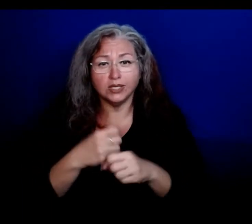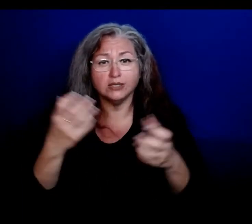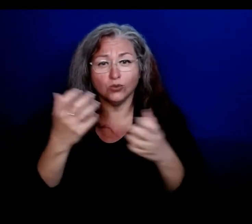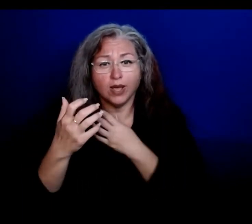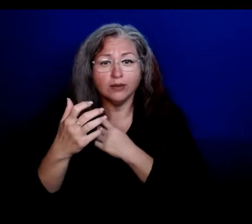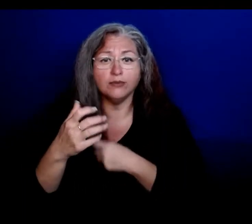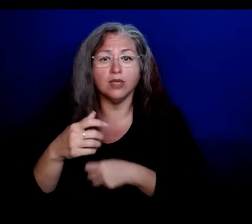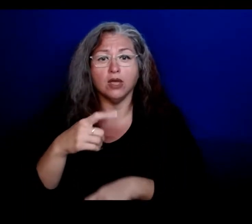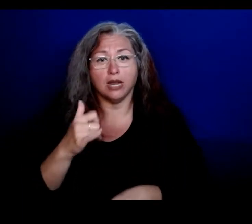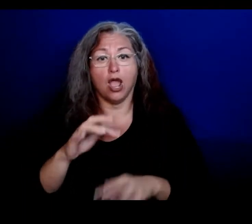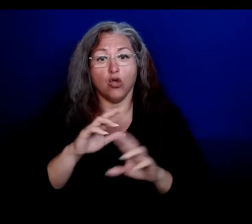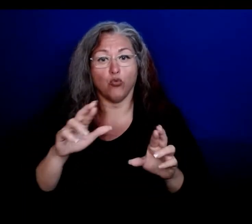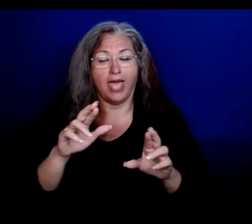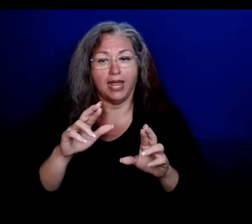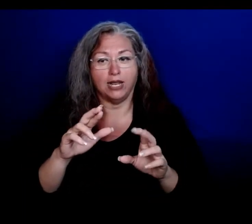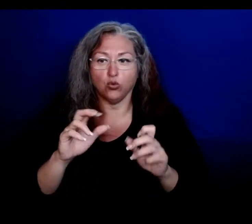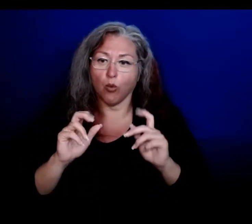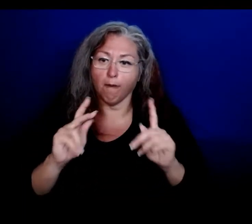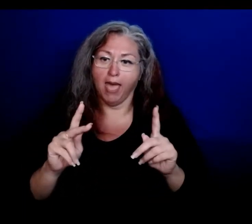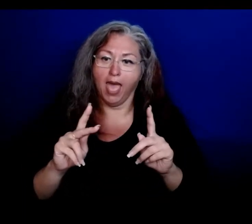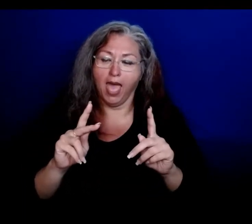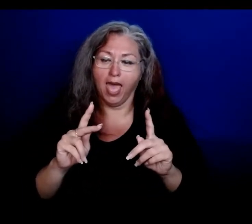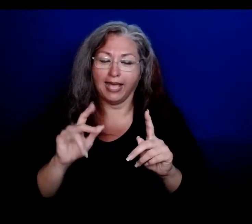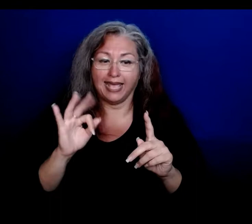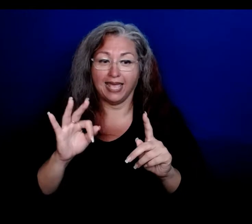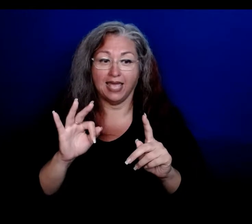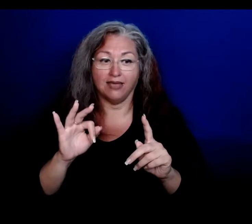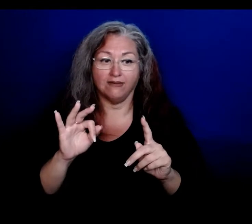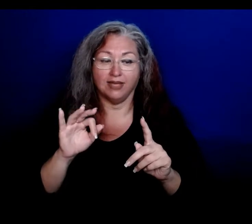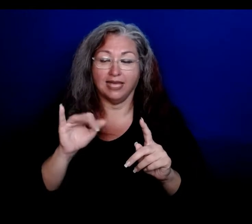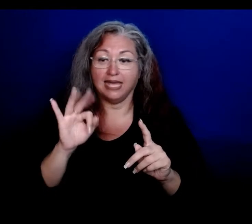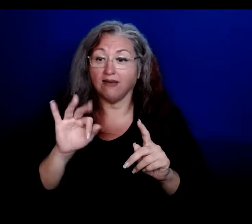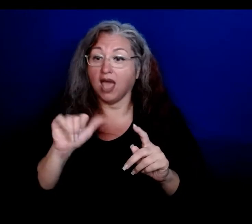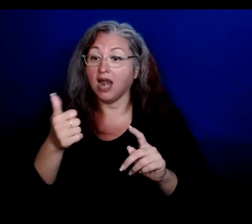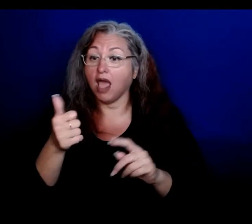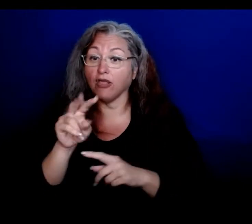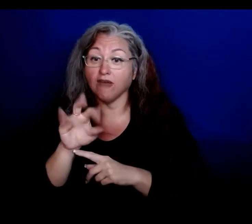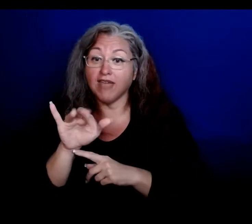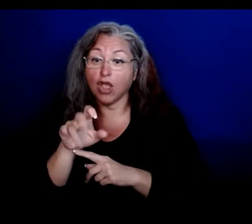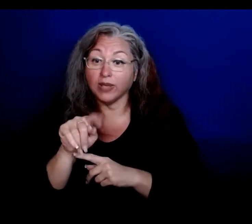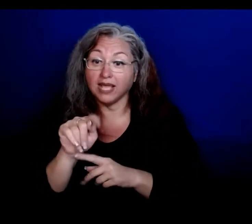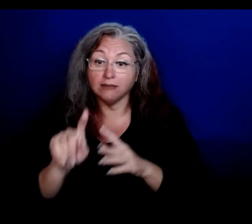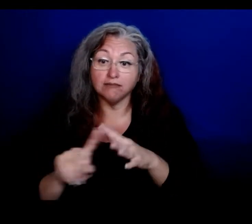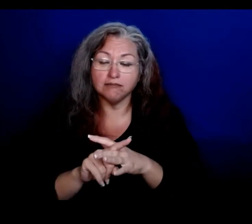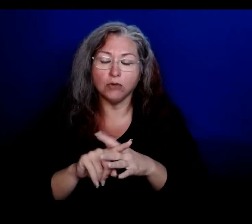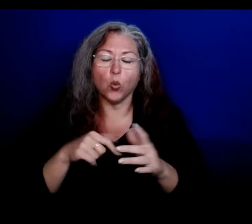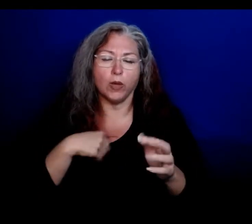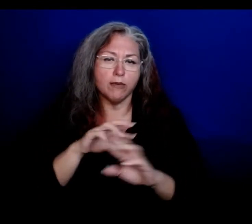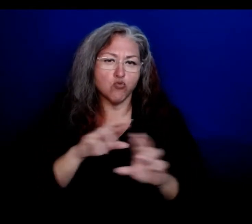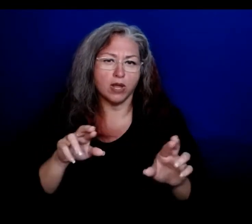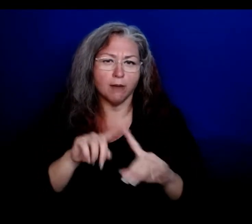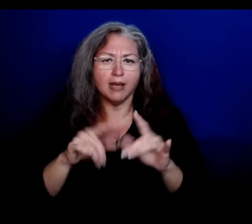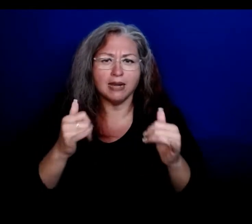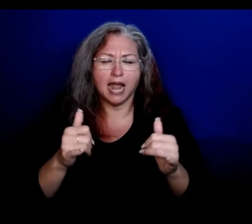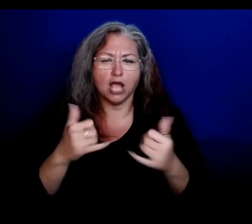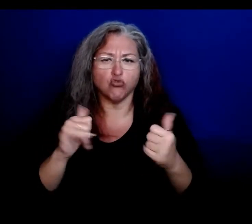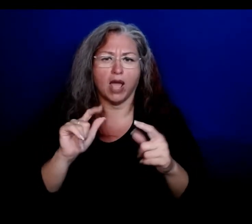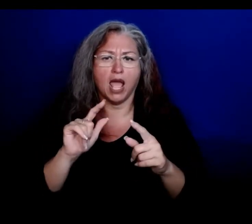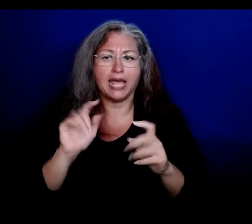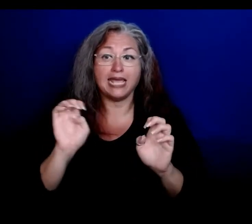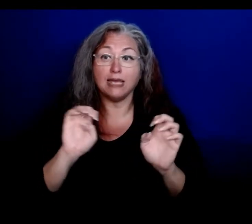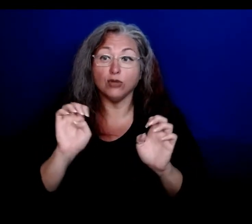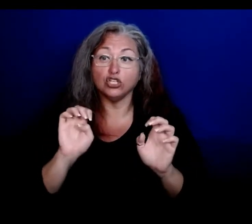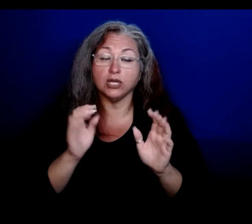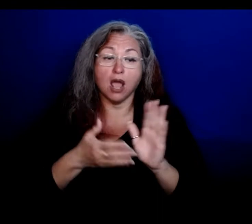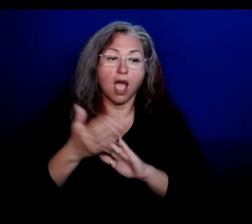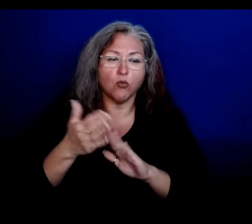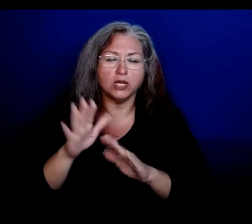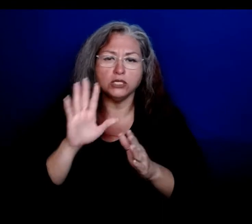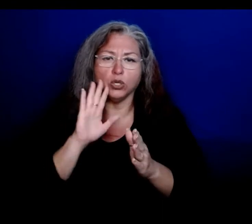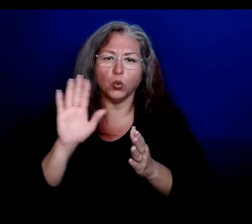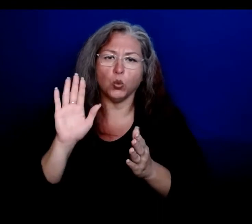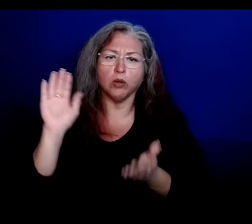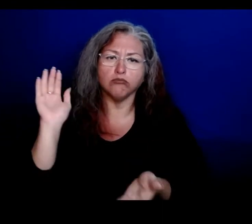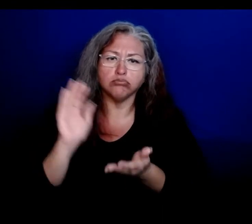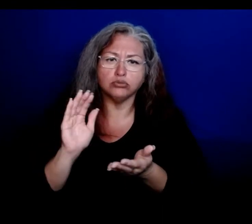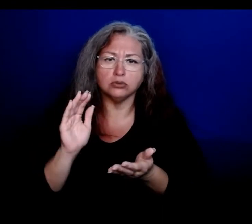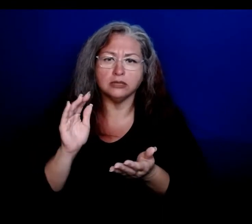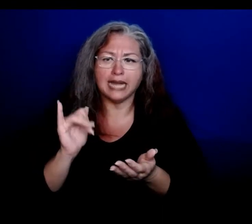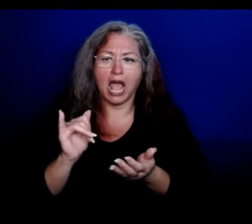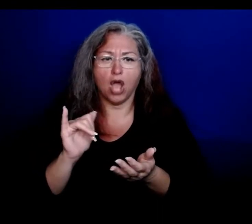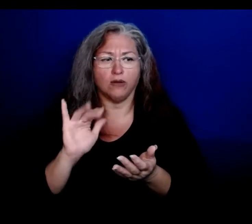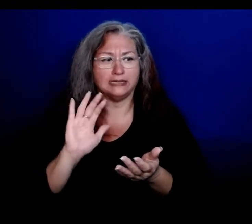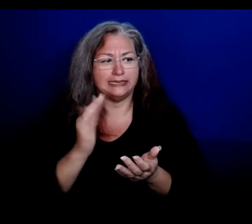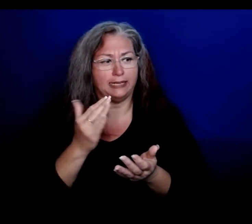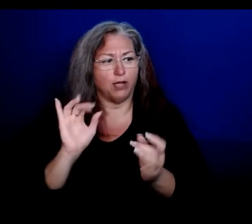We are ready to ramp back up if another variant of concern emerges in the future. For now, we will continue scaling back our emergency operations as we move past the crisis phase of this